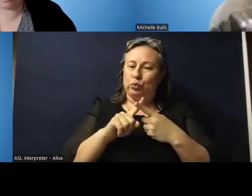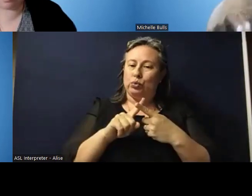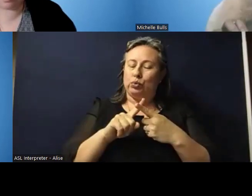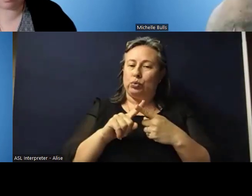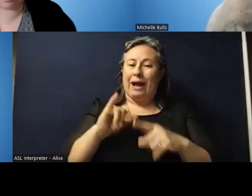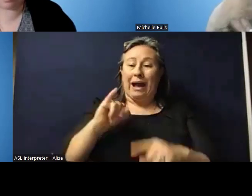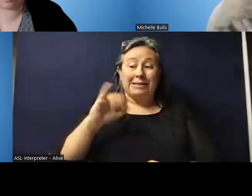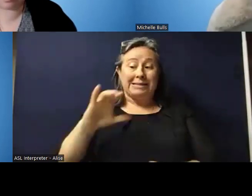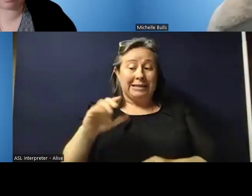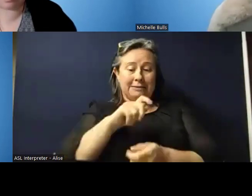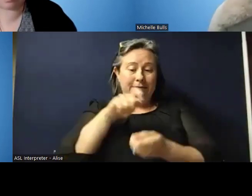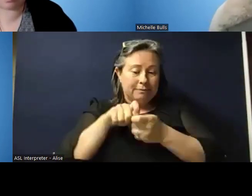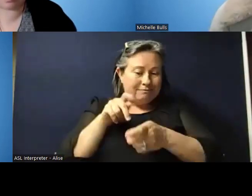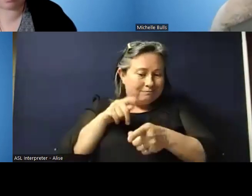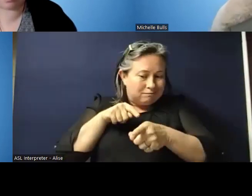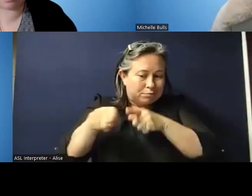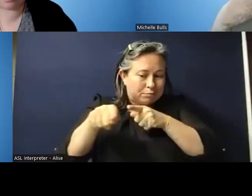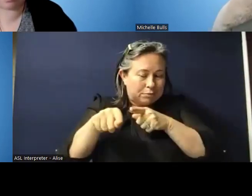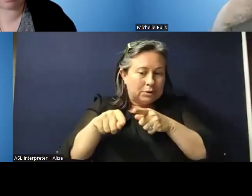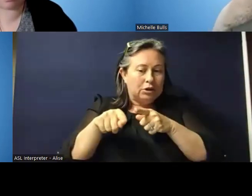or programmatic-specific terms in those awards.